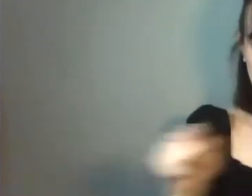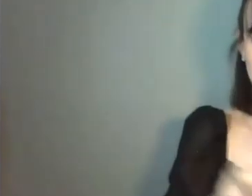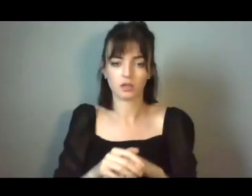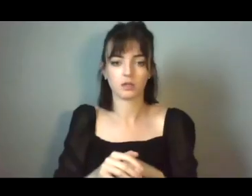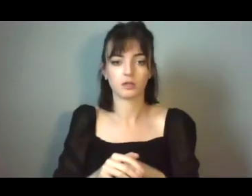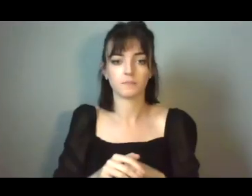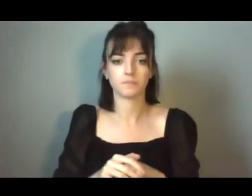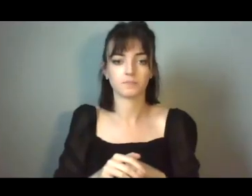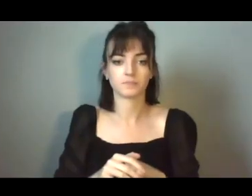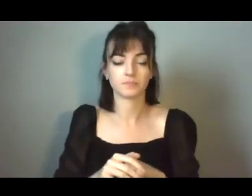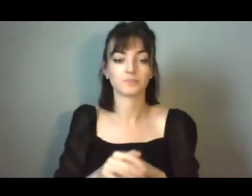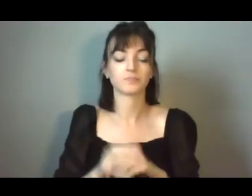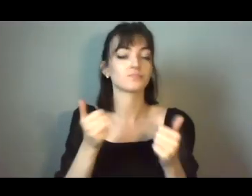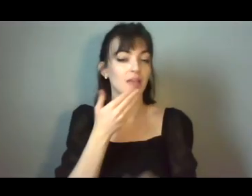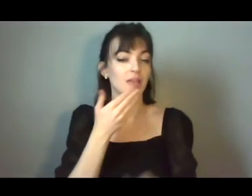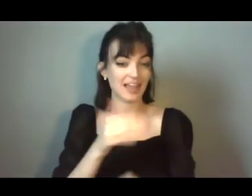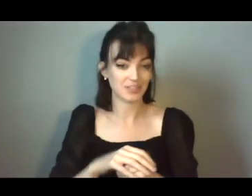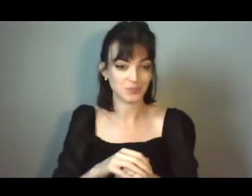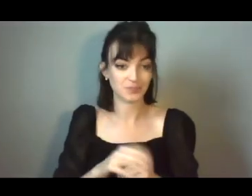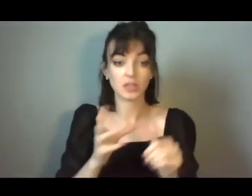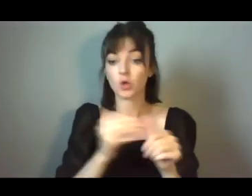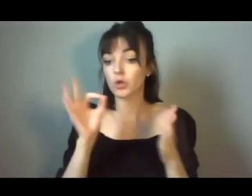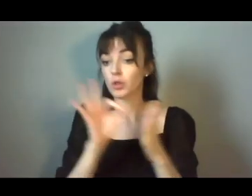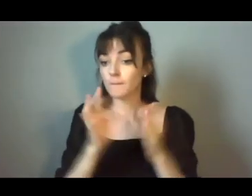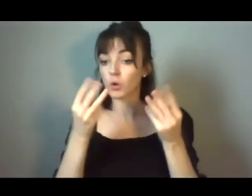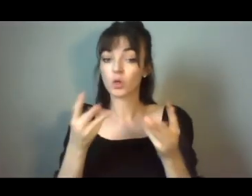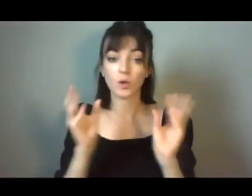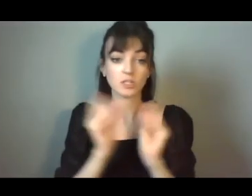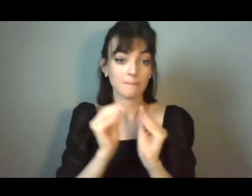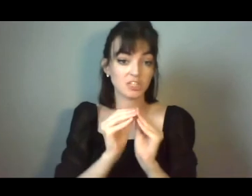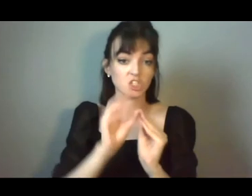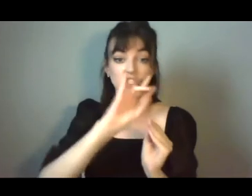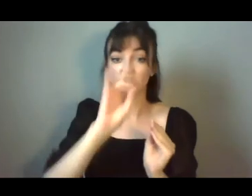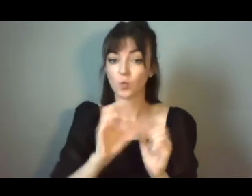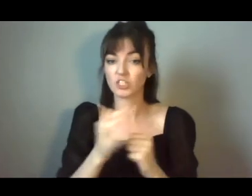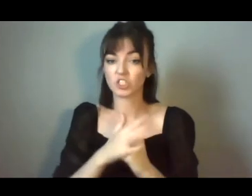point they think we should just mention is the question of legal aid and we have